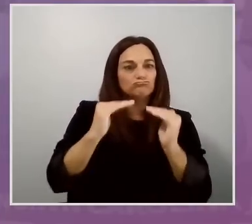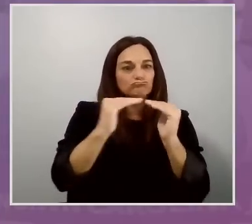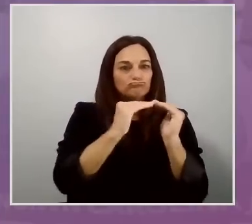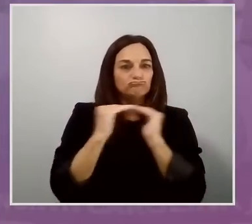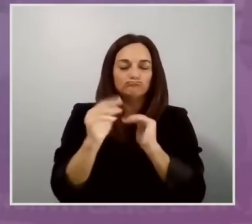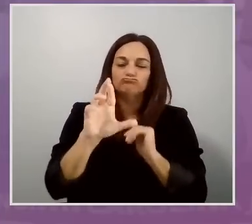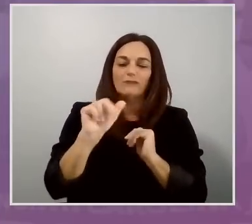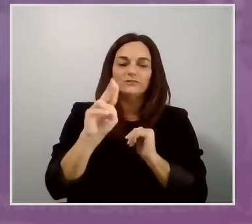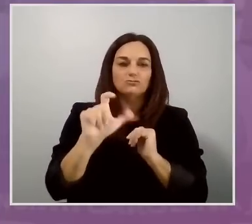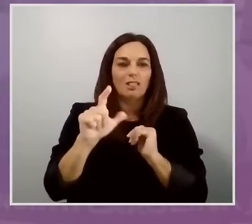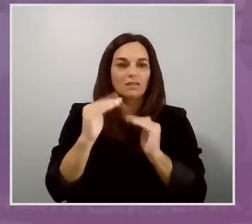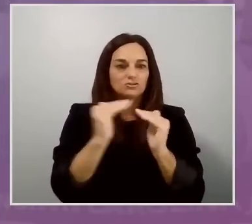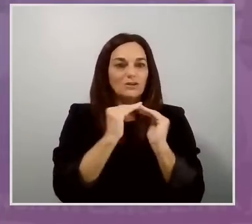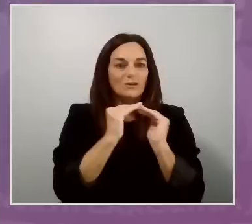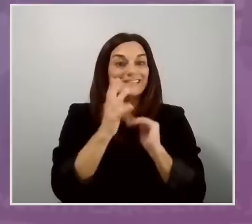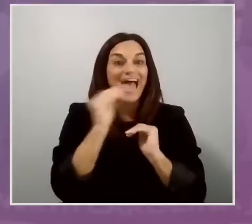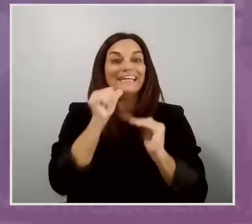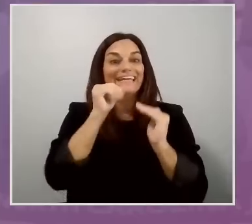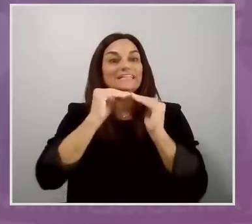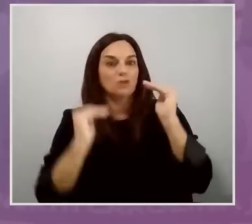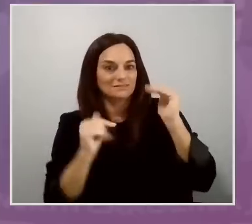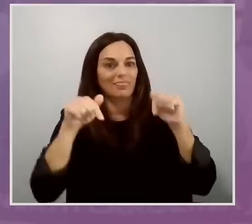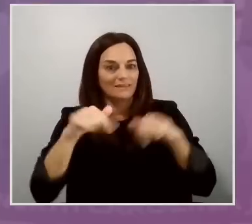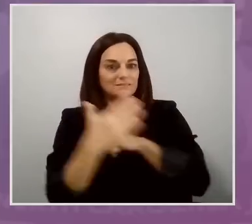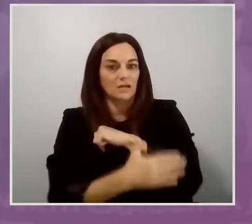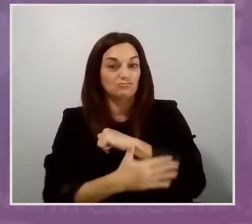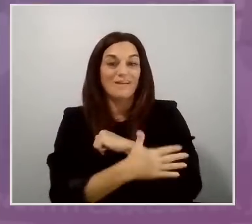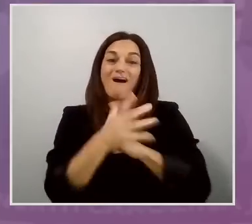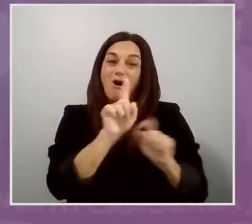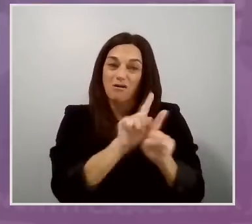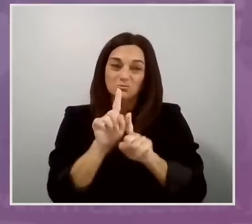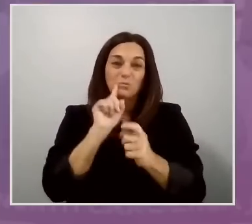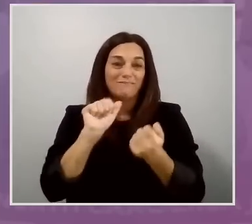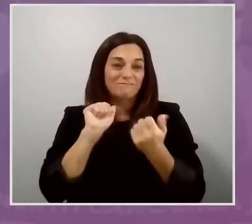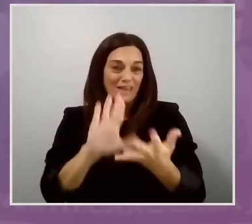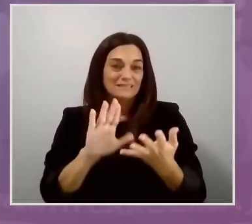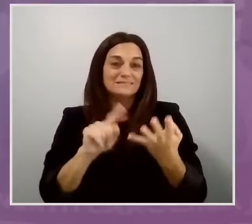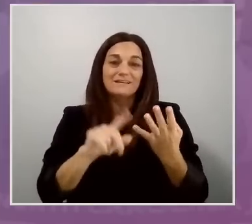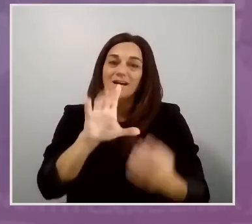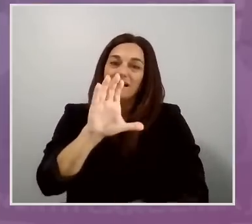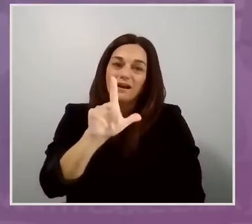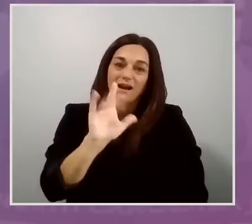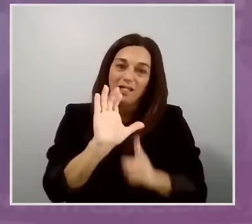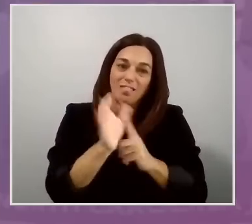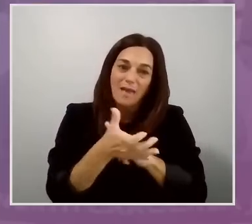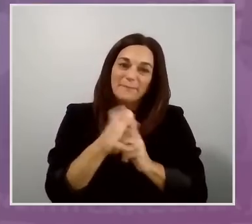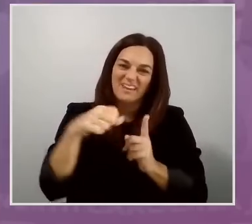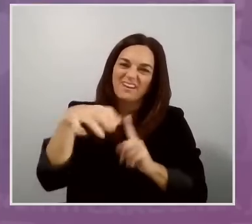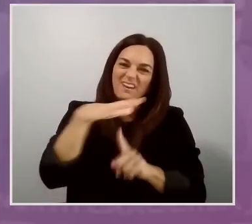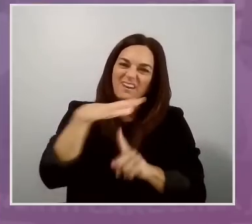CRISIS. AND A RECKONING ON THE ISSUE OF RACIAL JUSTICE AND